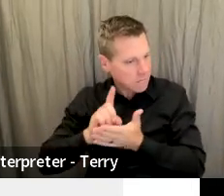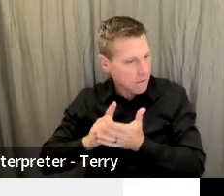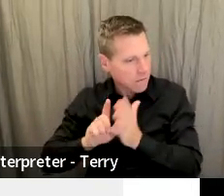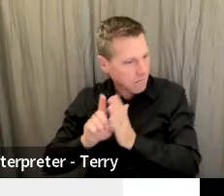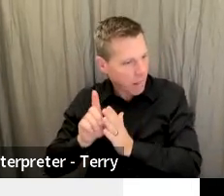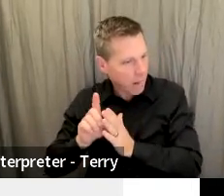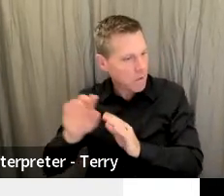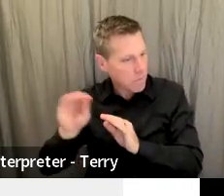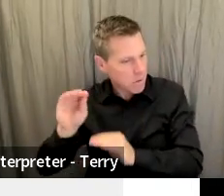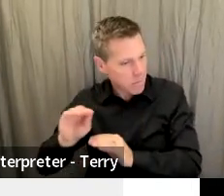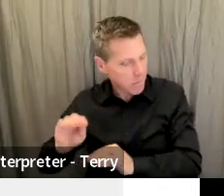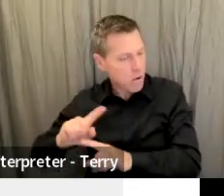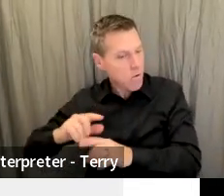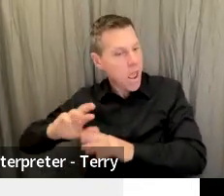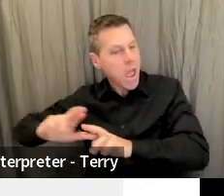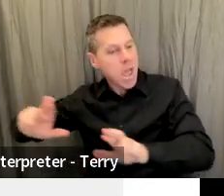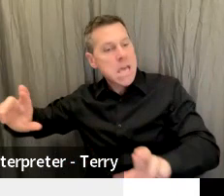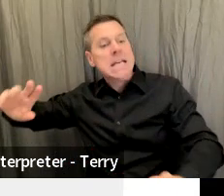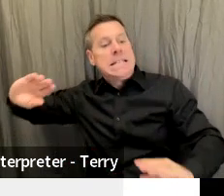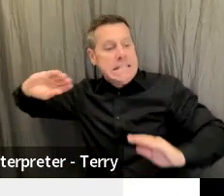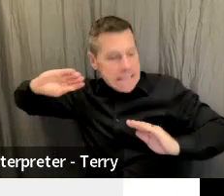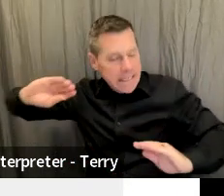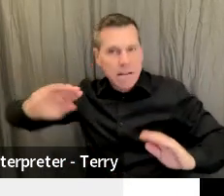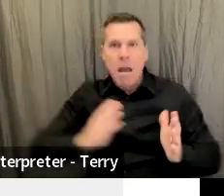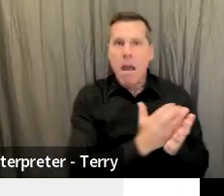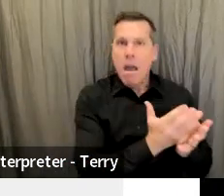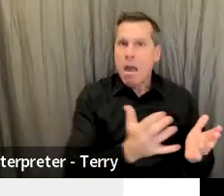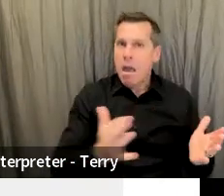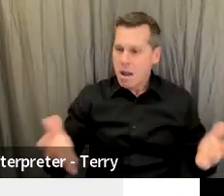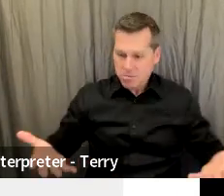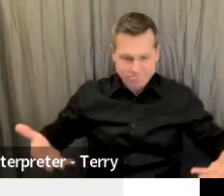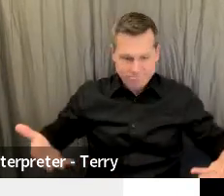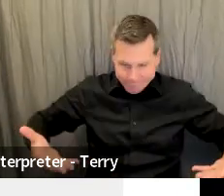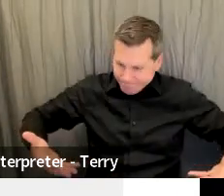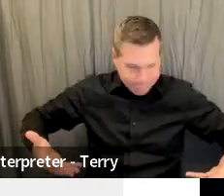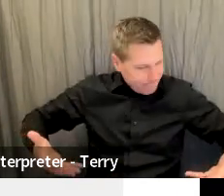decided that we were going to go ahead and add one additional piece to that,